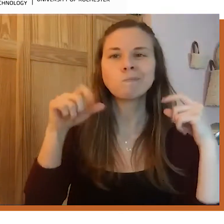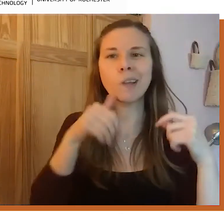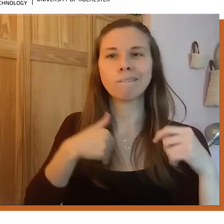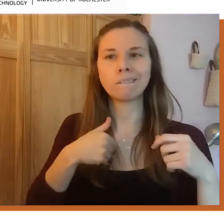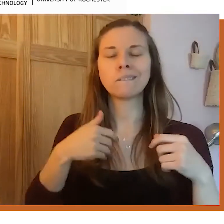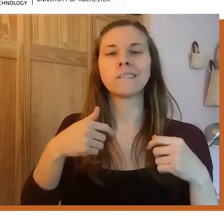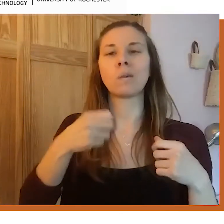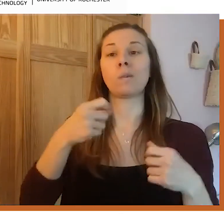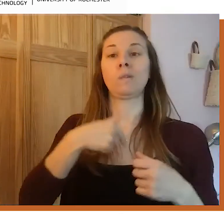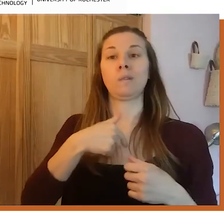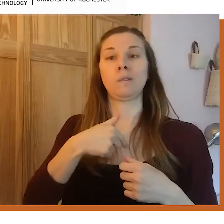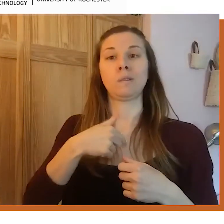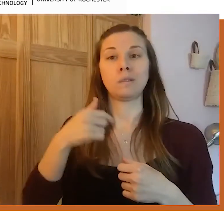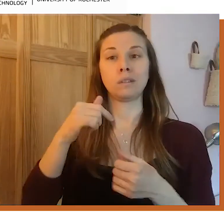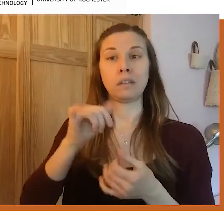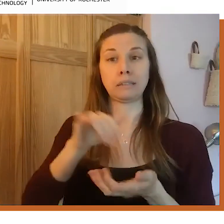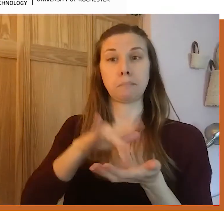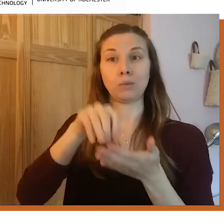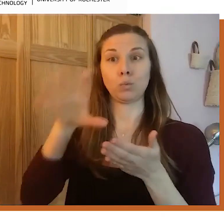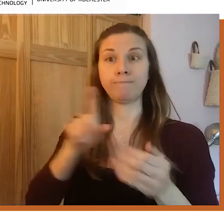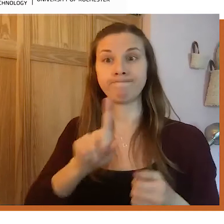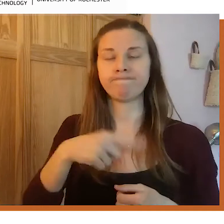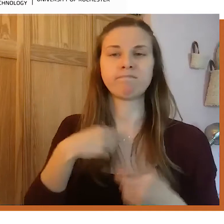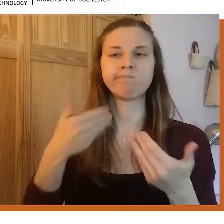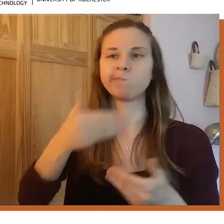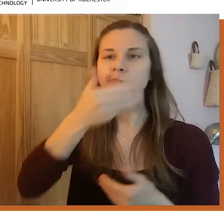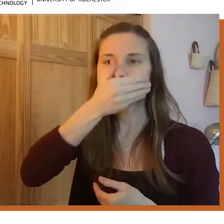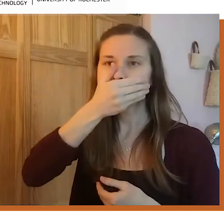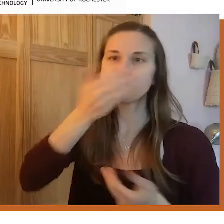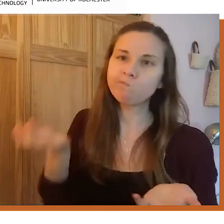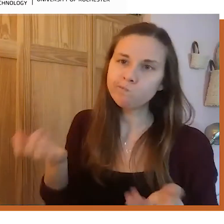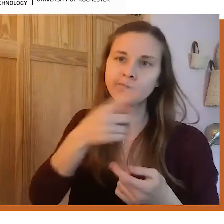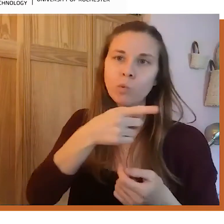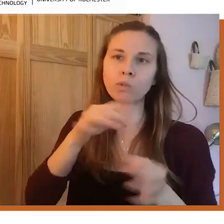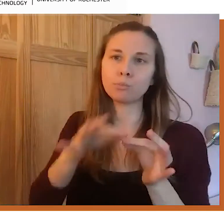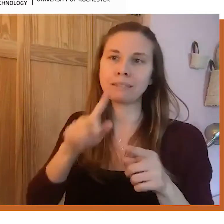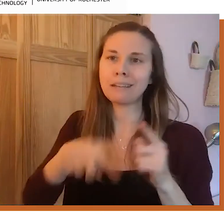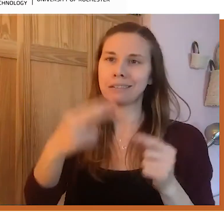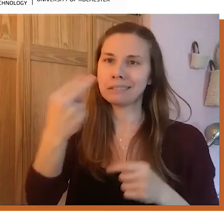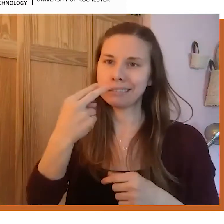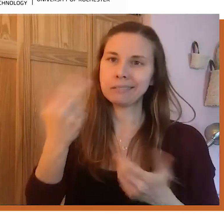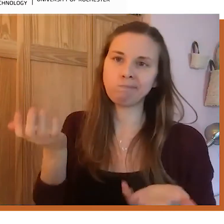were not widely available, so, as a medical student, I had to use a regular mask, meaning that the interpreters